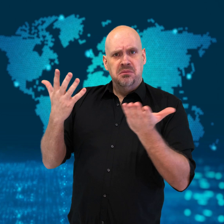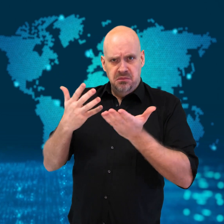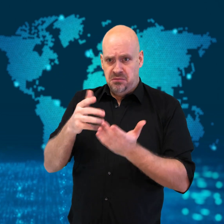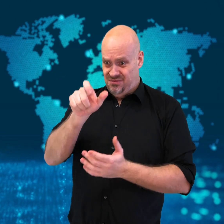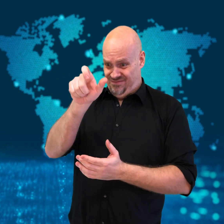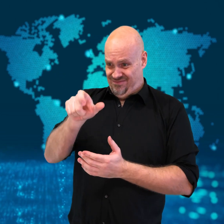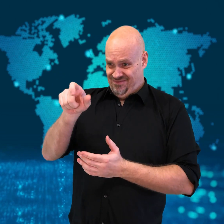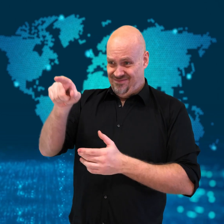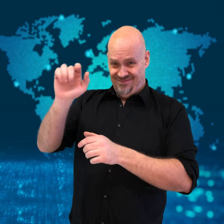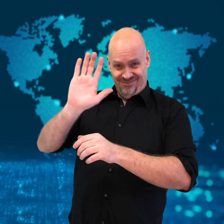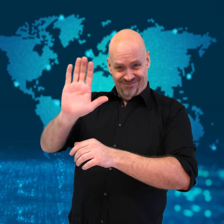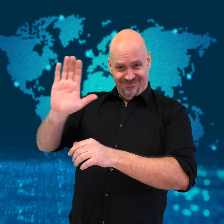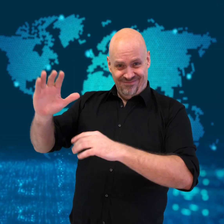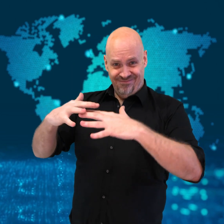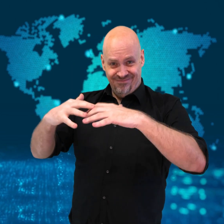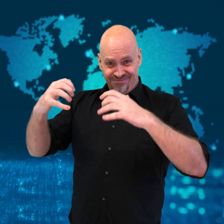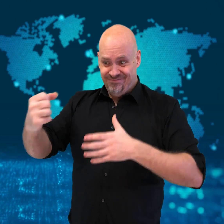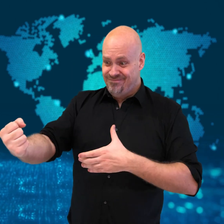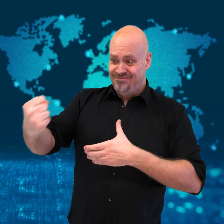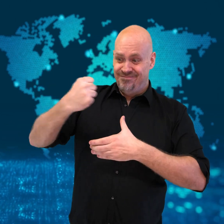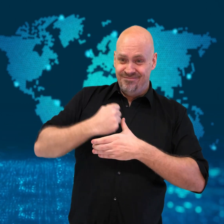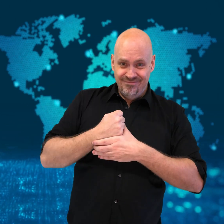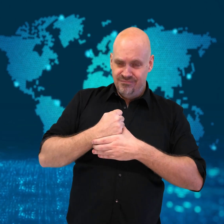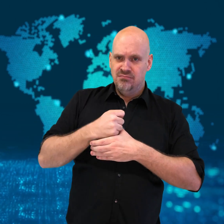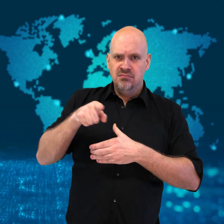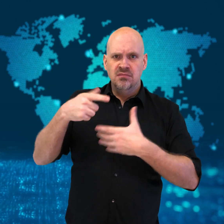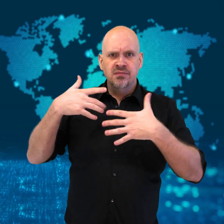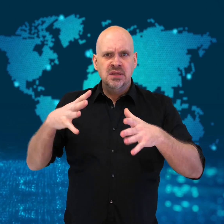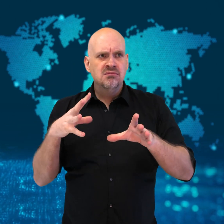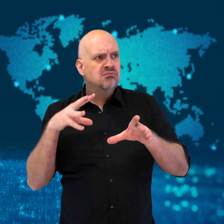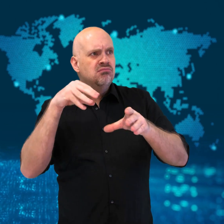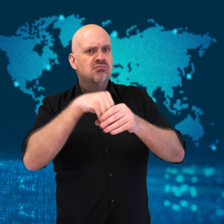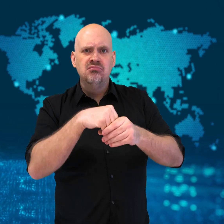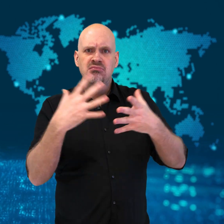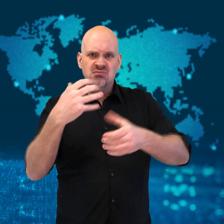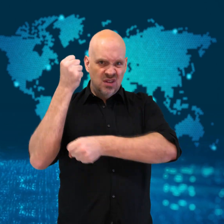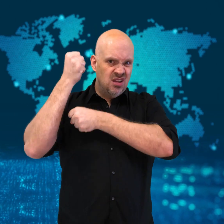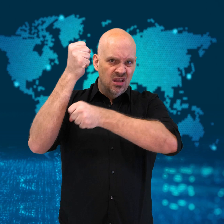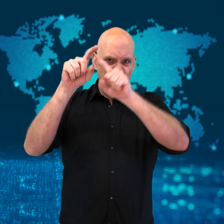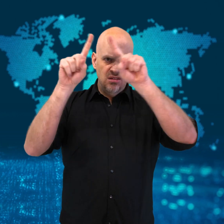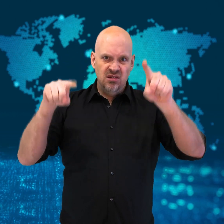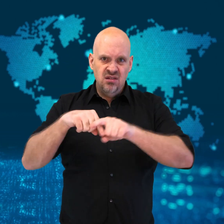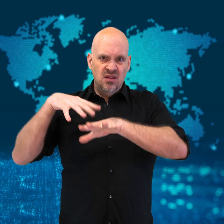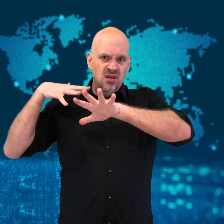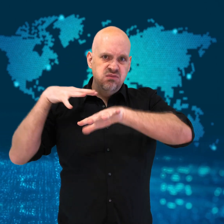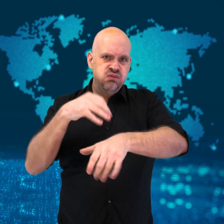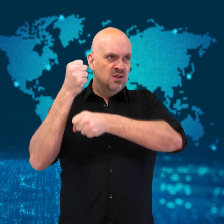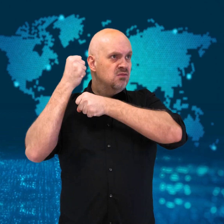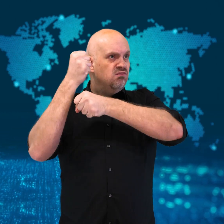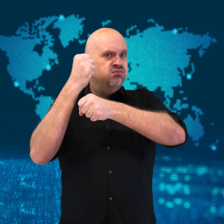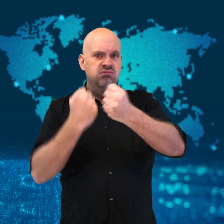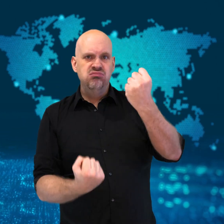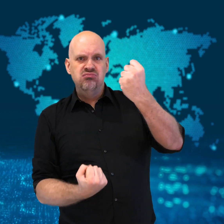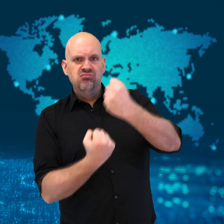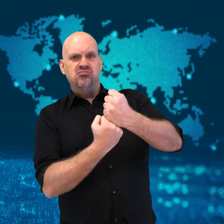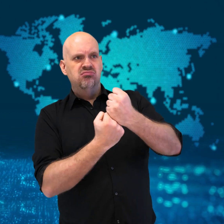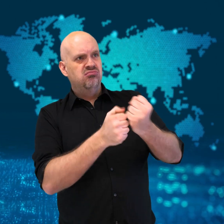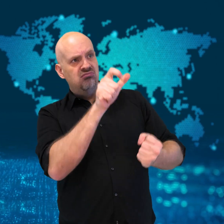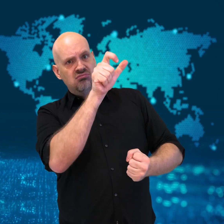The expulsion of the Russian diplomats came after Russia